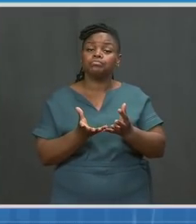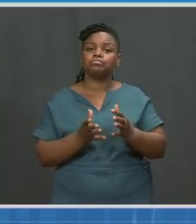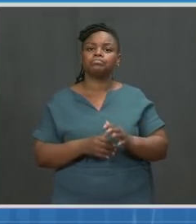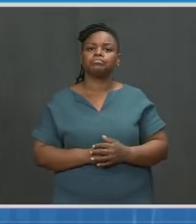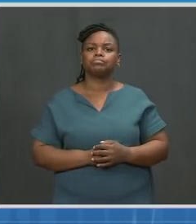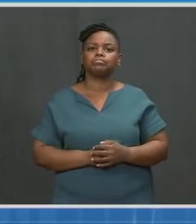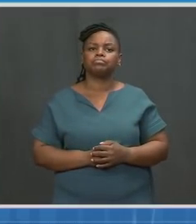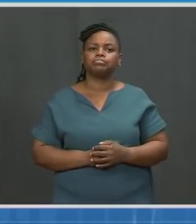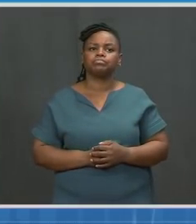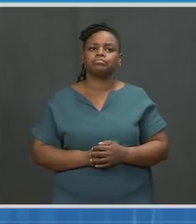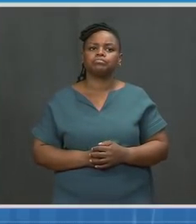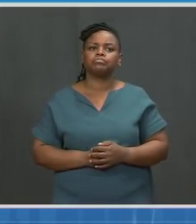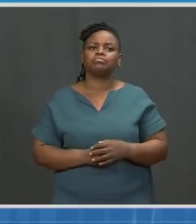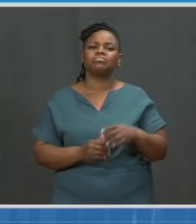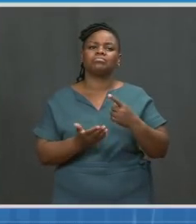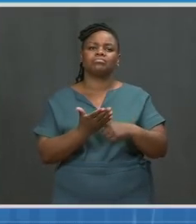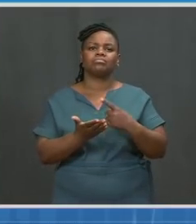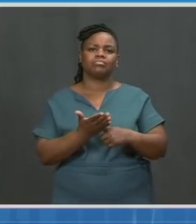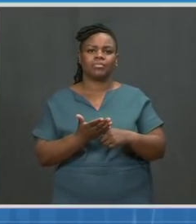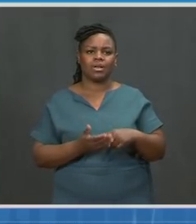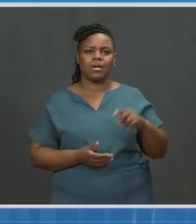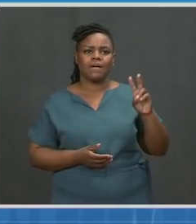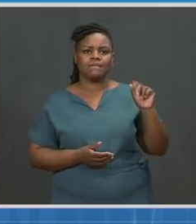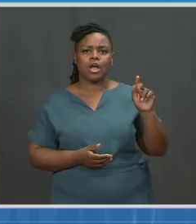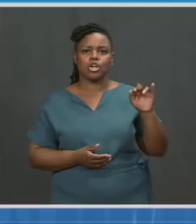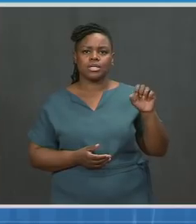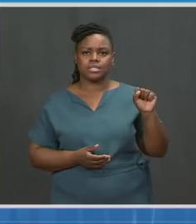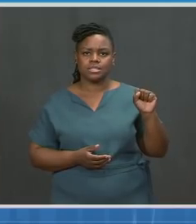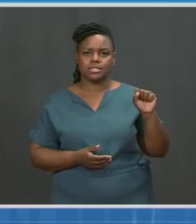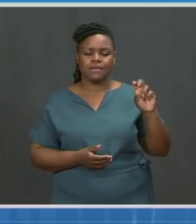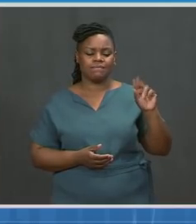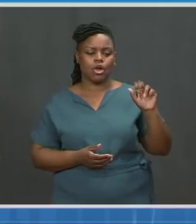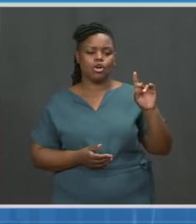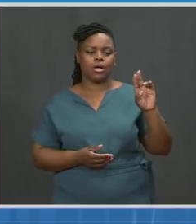Next slide. Here is a list, very familiar to you,